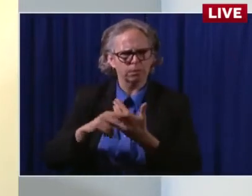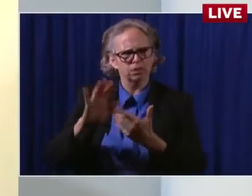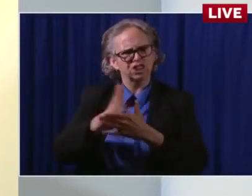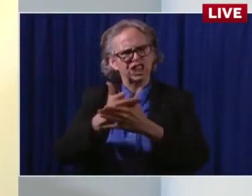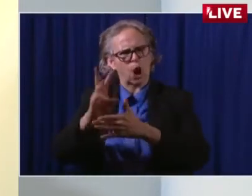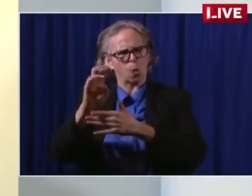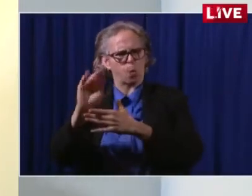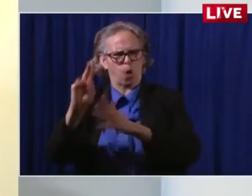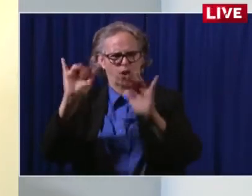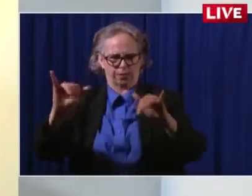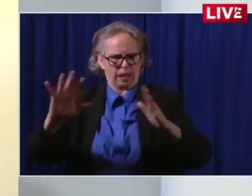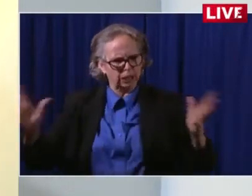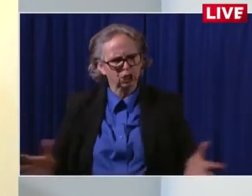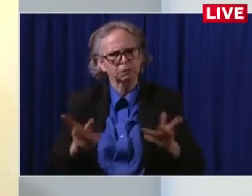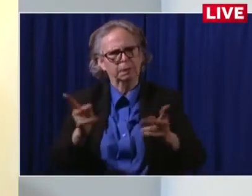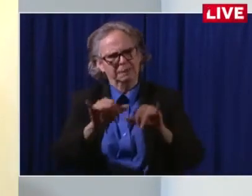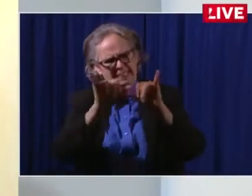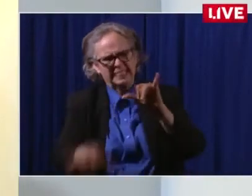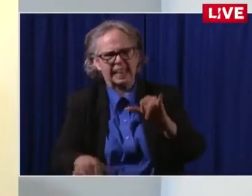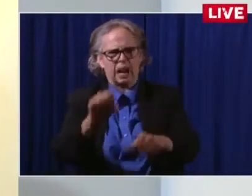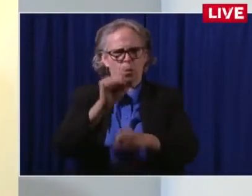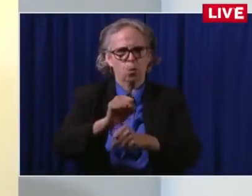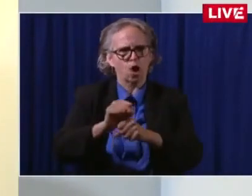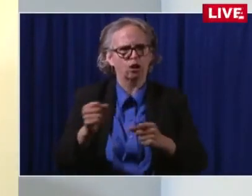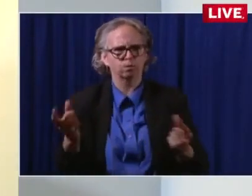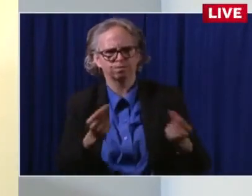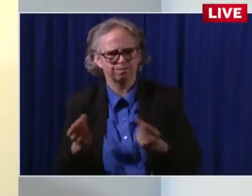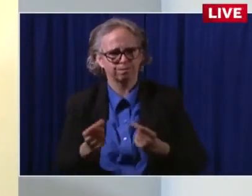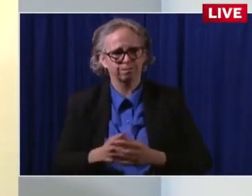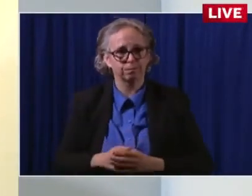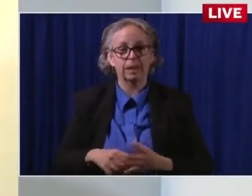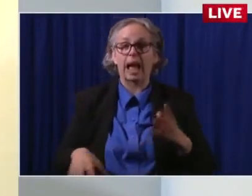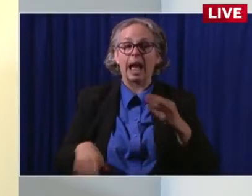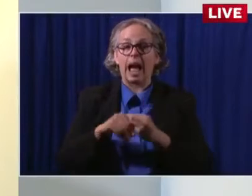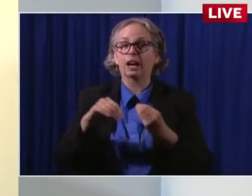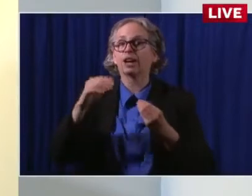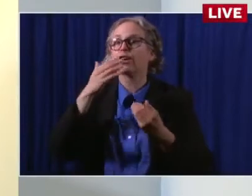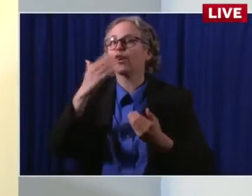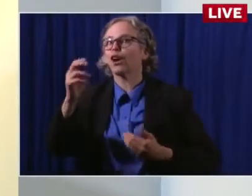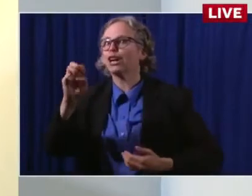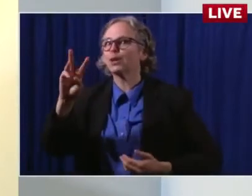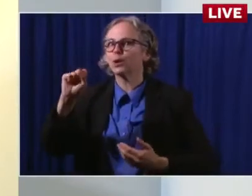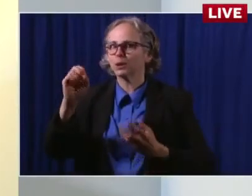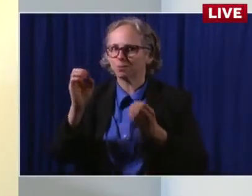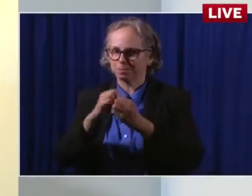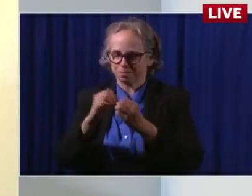SO THAT IS REALLY WORKING WELL TO KEEP PEOPLE EMPLOYED IN OHIO, AND WE WANT TO KEEP THAT GOING.